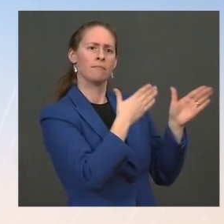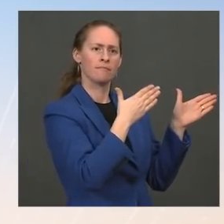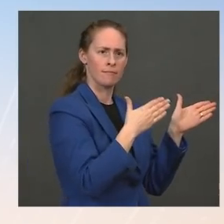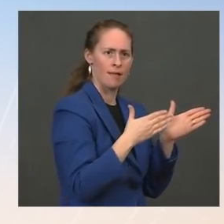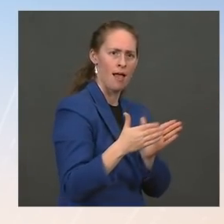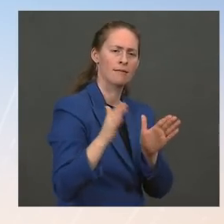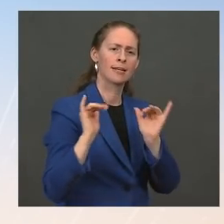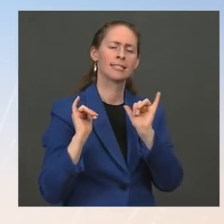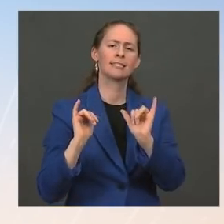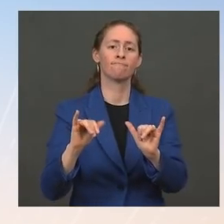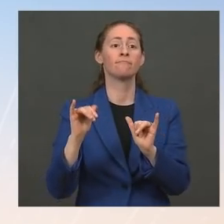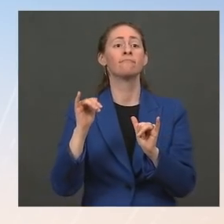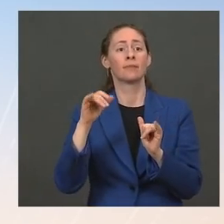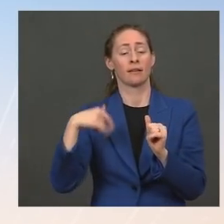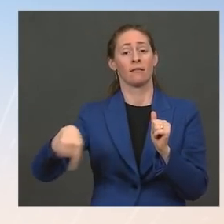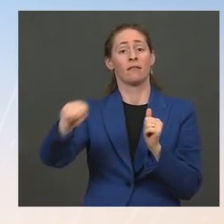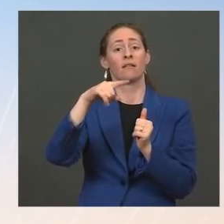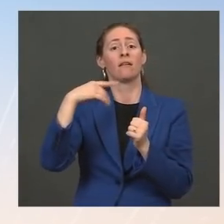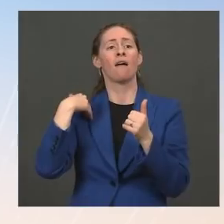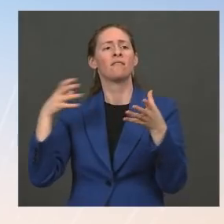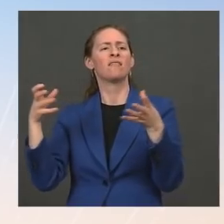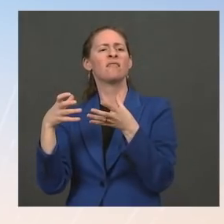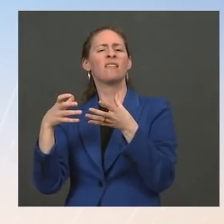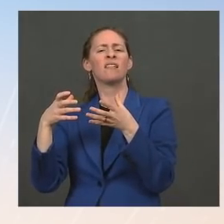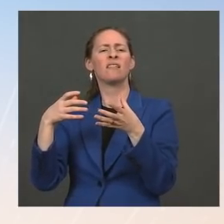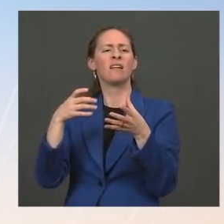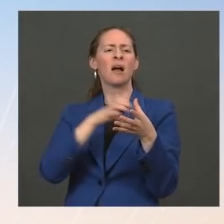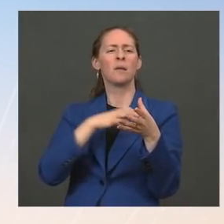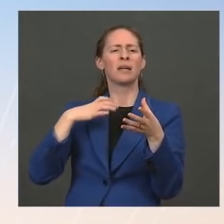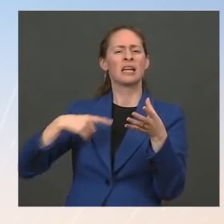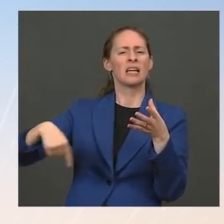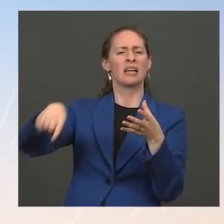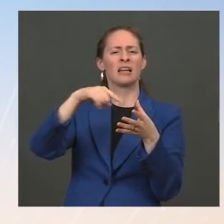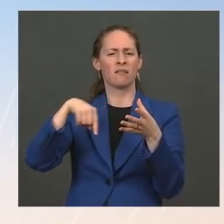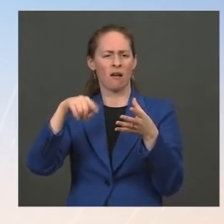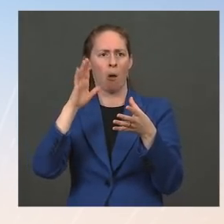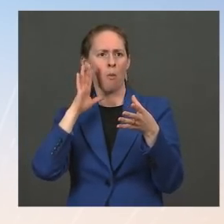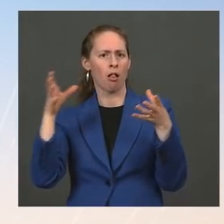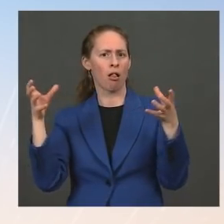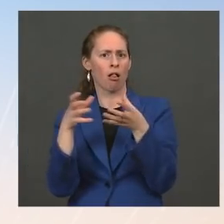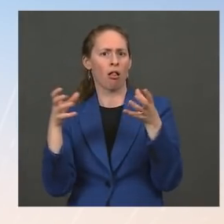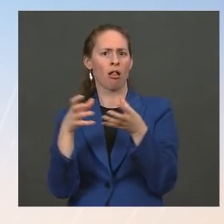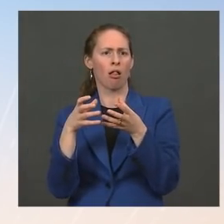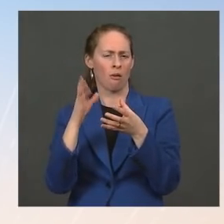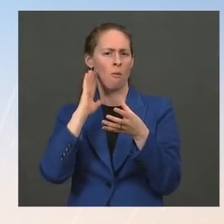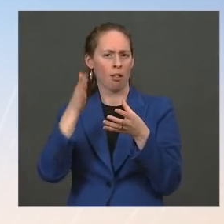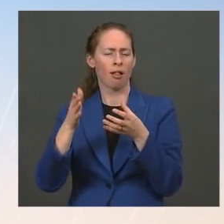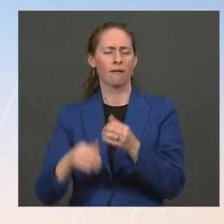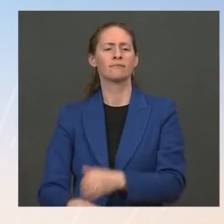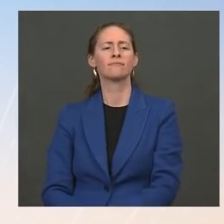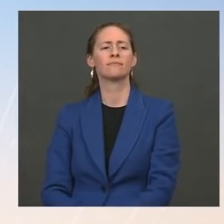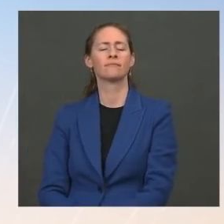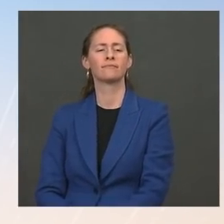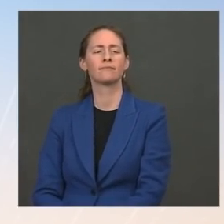I think they had two meetings over the last several days. We had a number of our senior White House officials meeting with Leader Schumer's team last night.